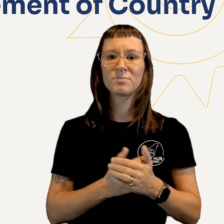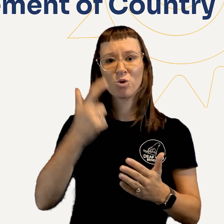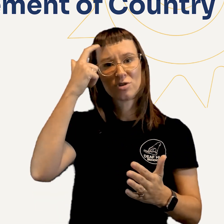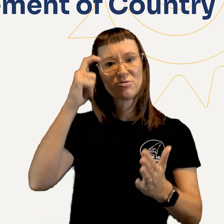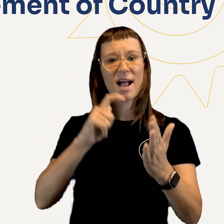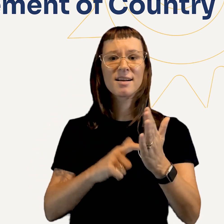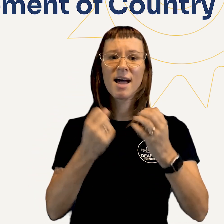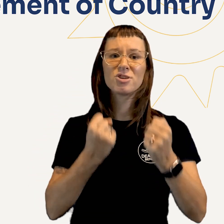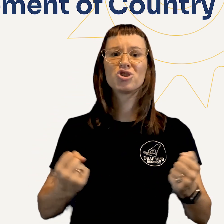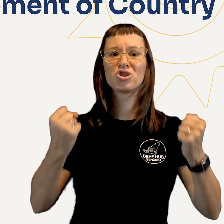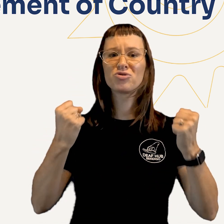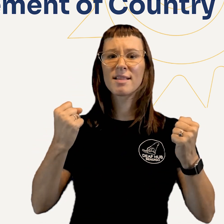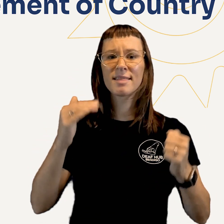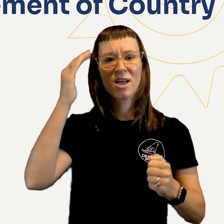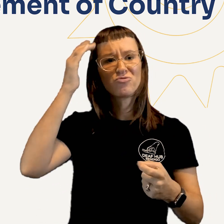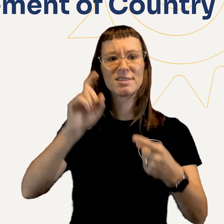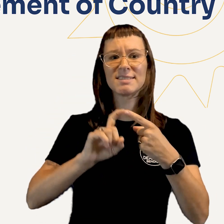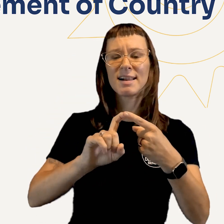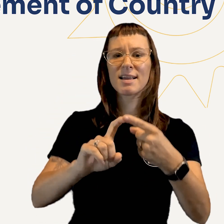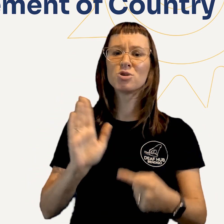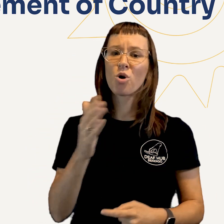We recognize the strength and resilience of all Aboriginal